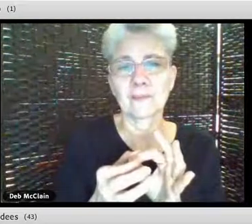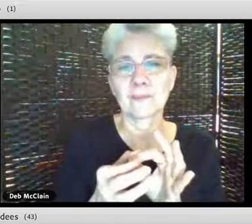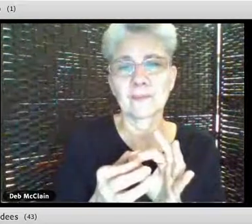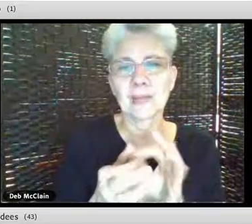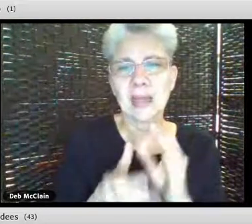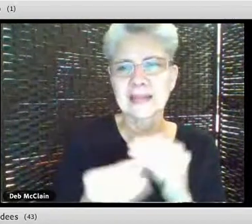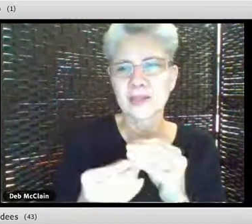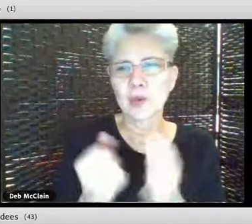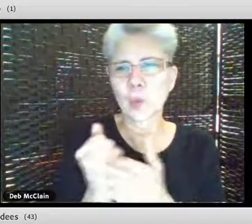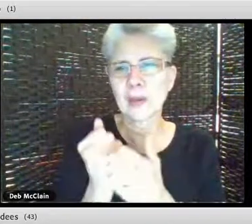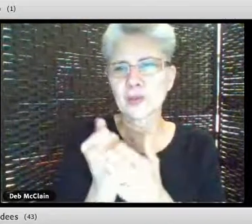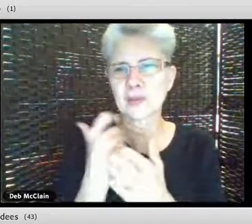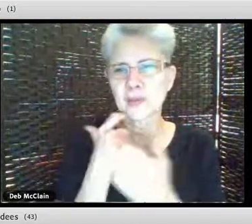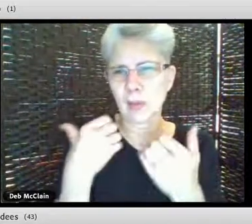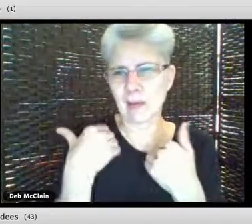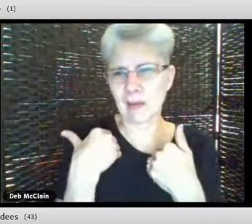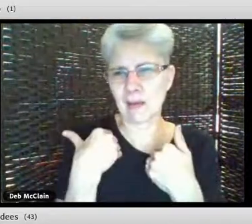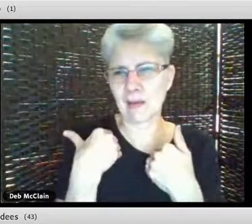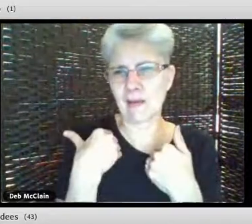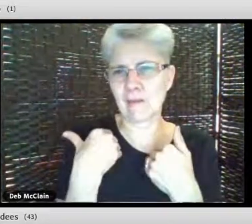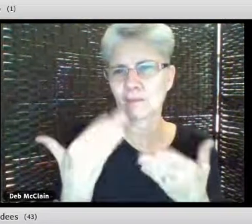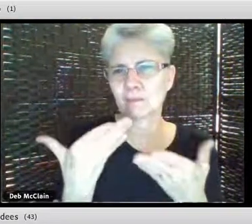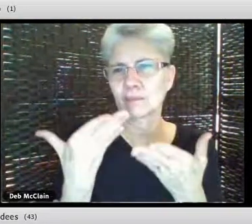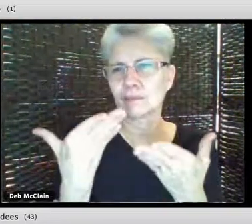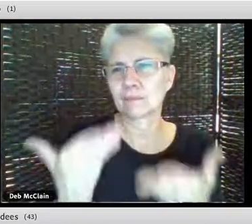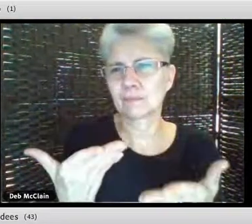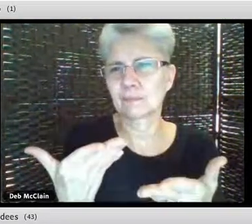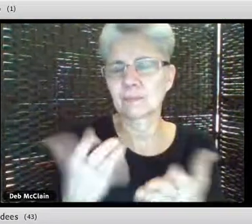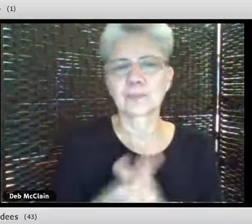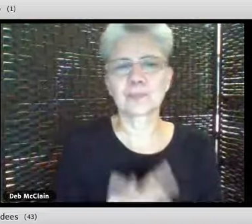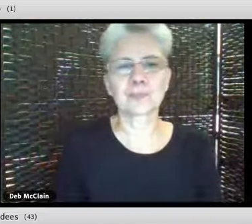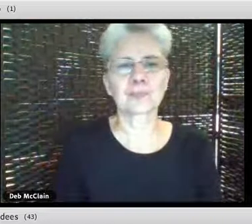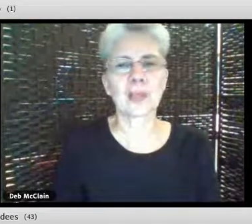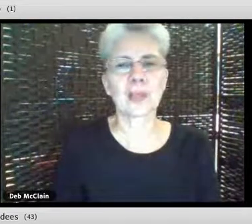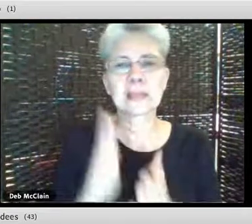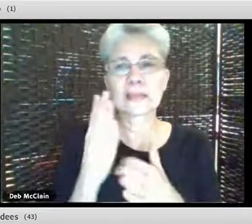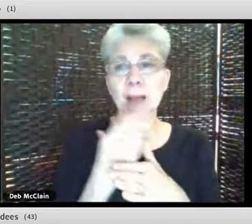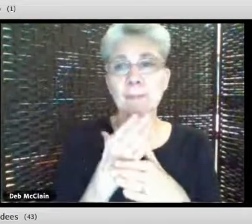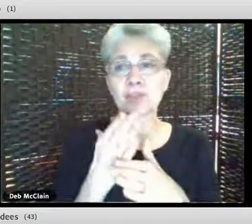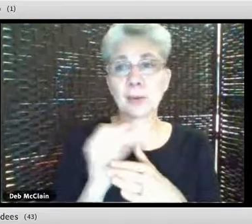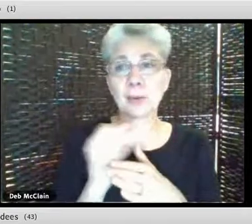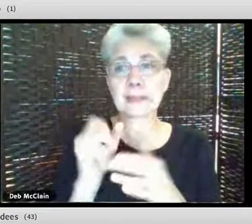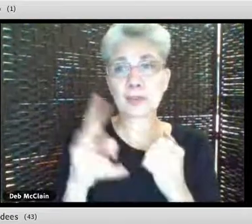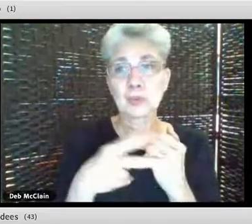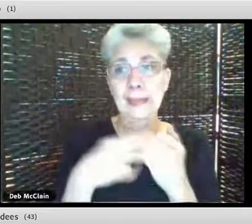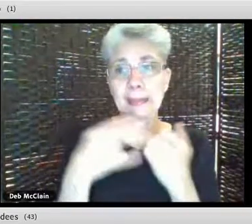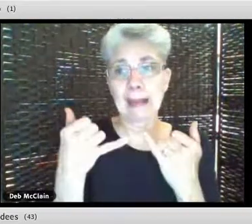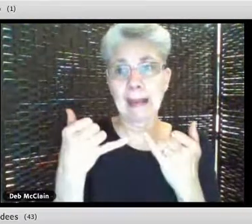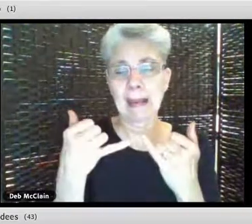some of the additional resources we have that are available, but just one second.